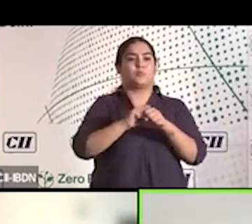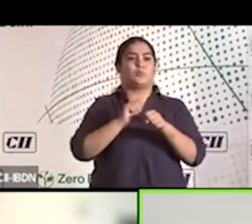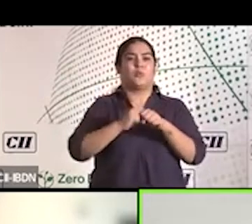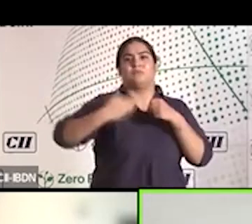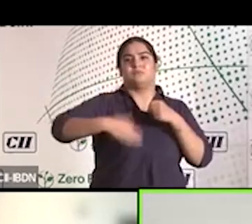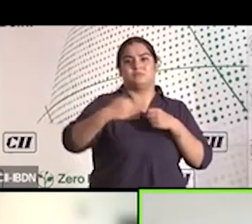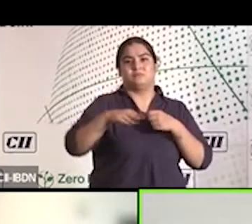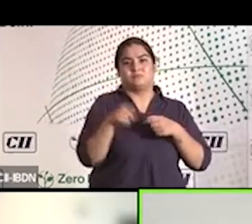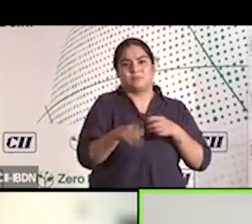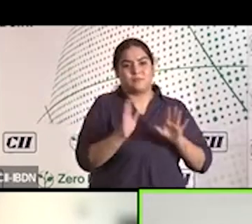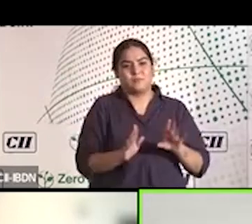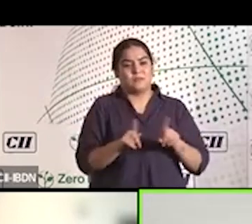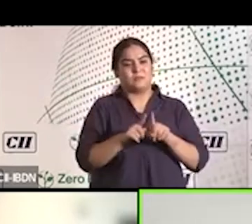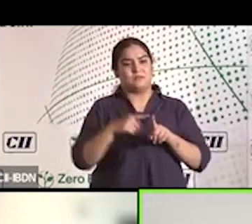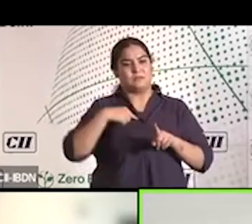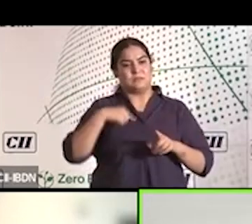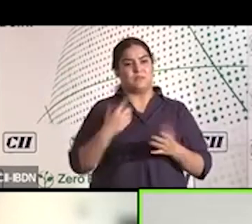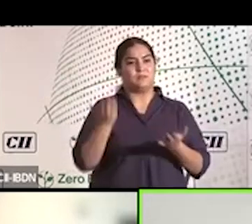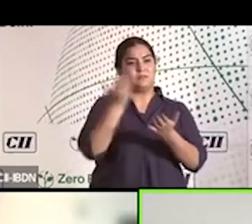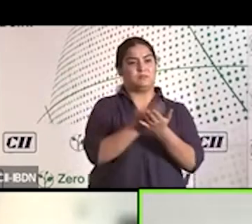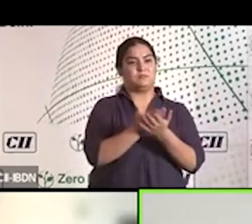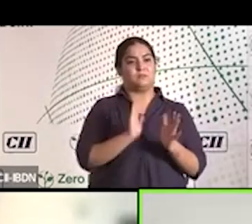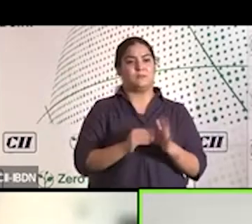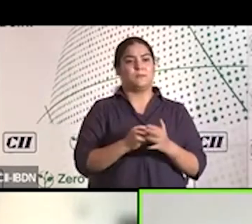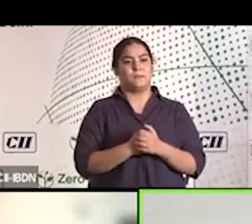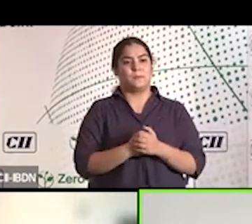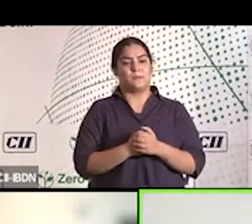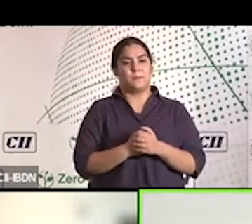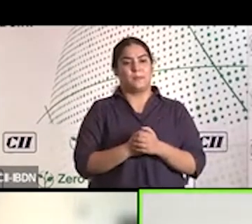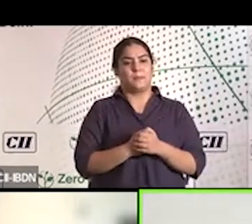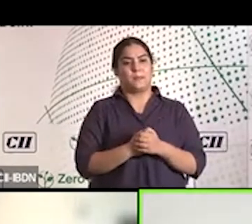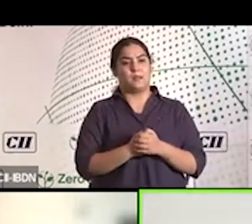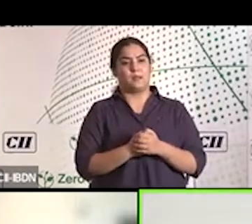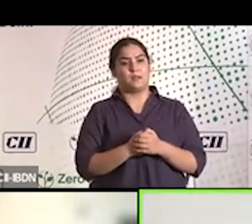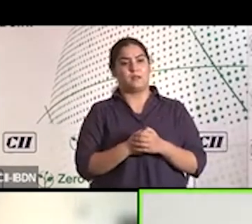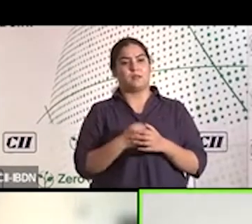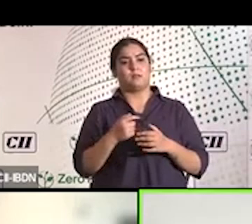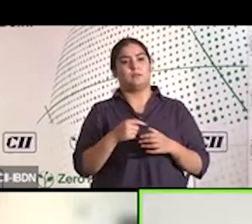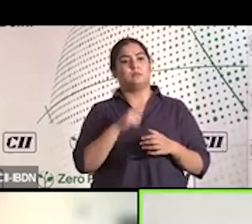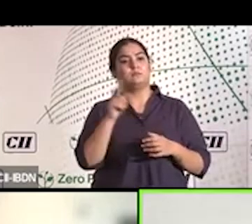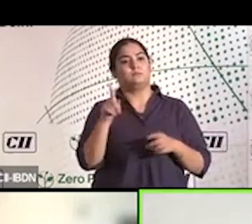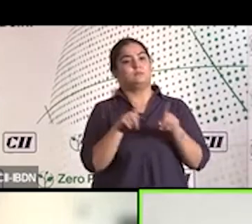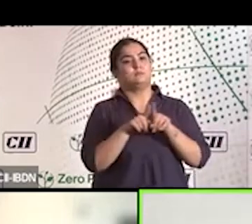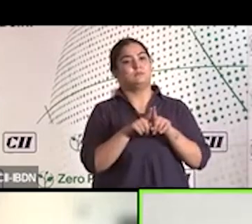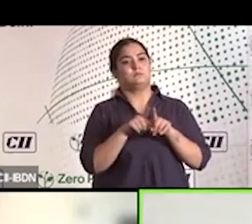Daniel, who are advocating the change in the society. So let me steer the conversation also to complement